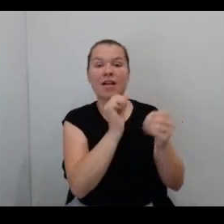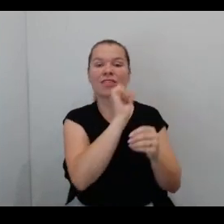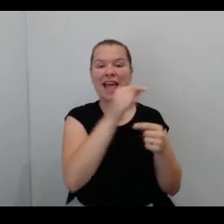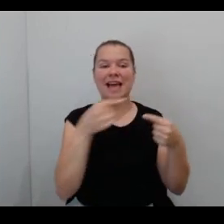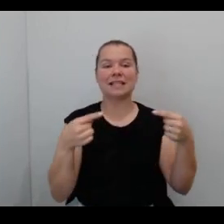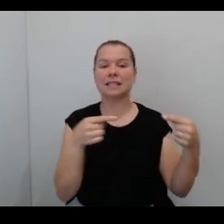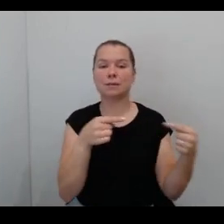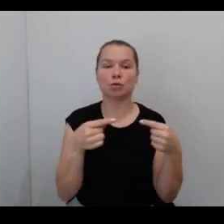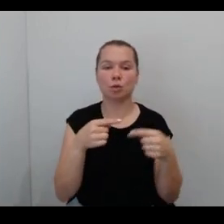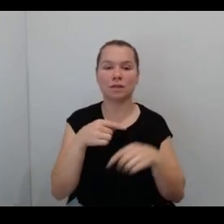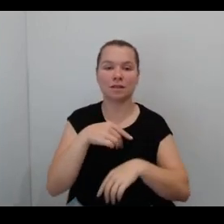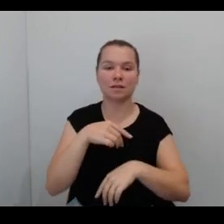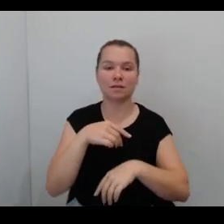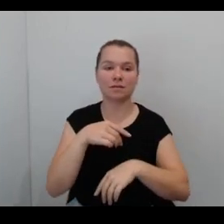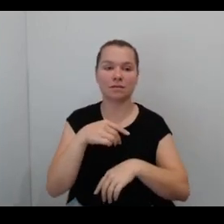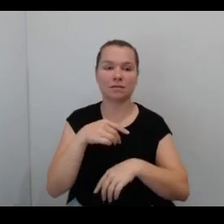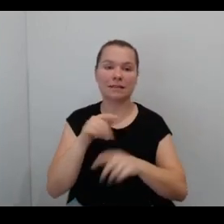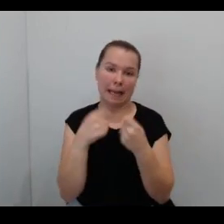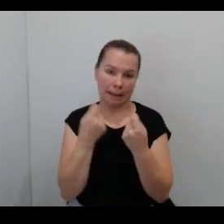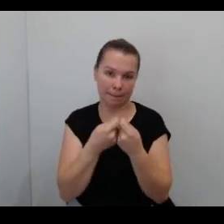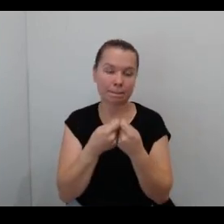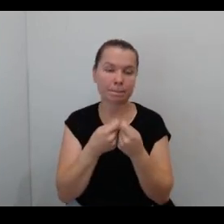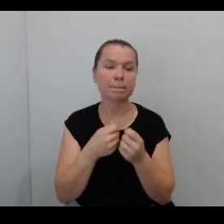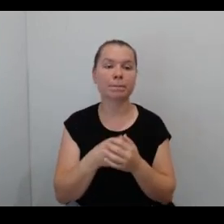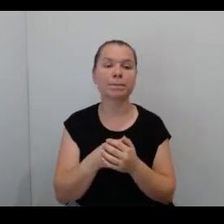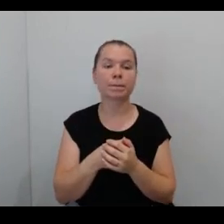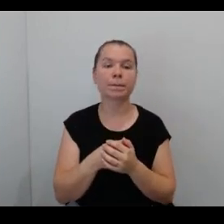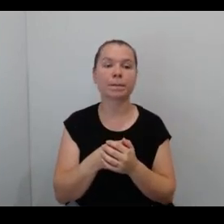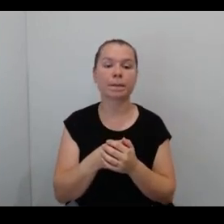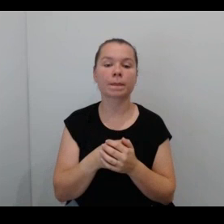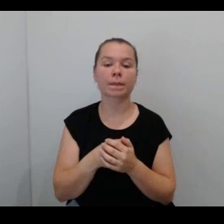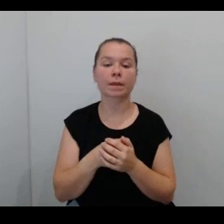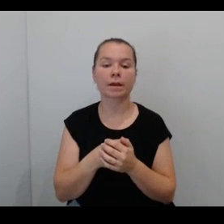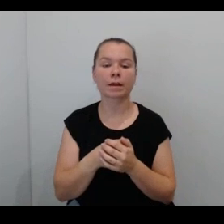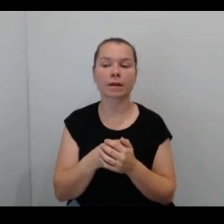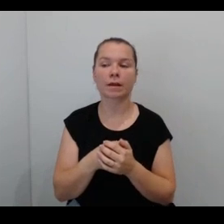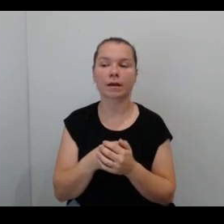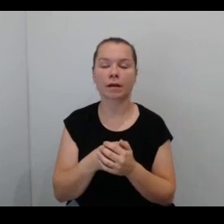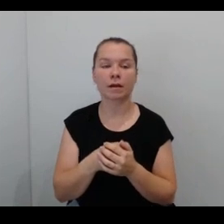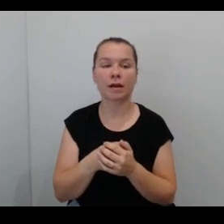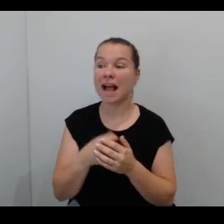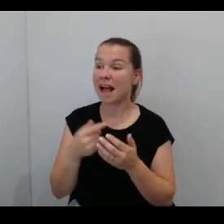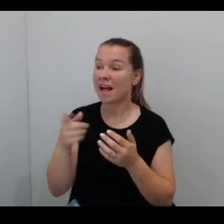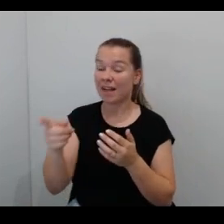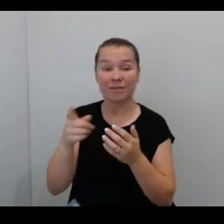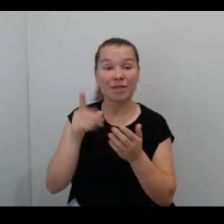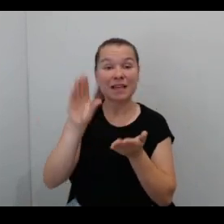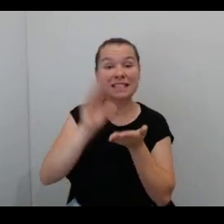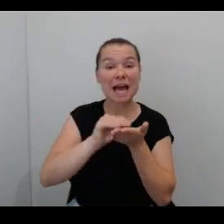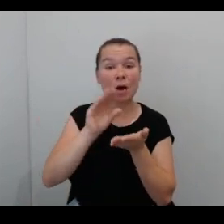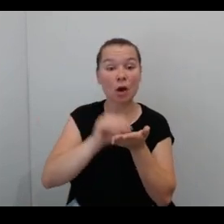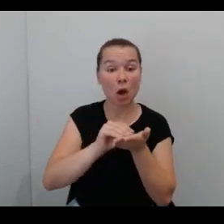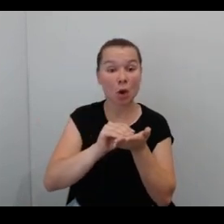There is some tips we've provided on the handout and on the screen there right now about what